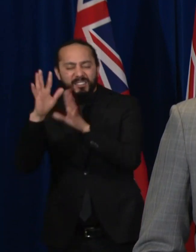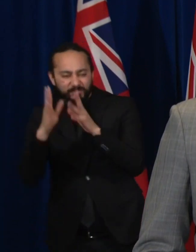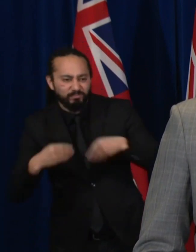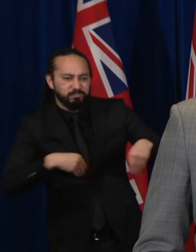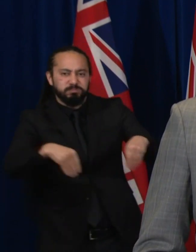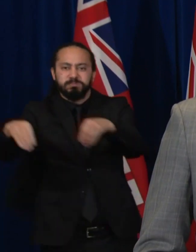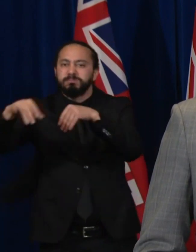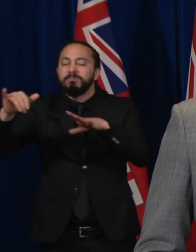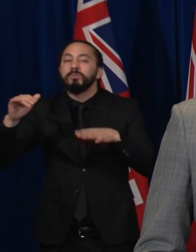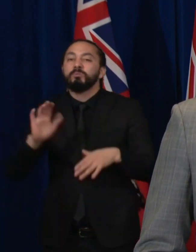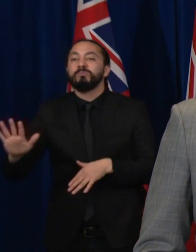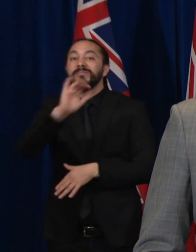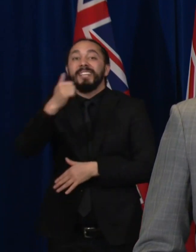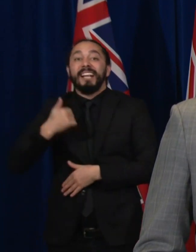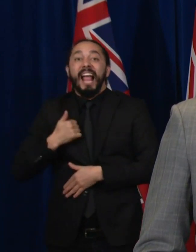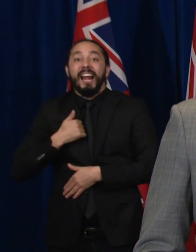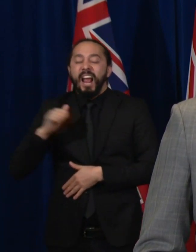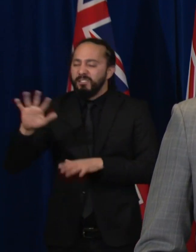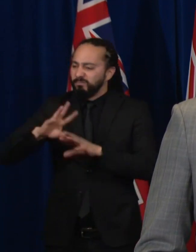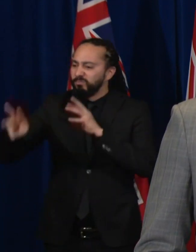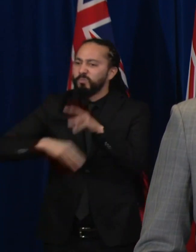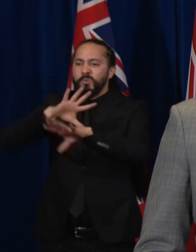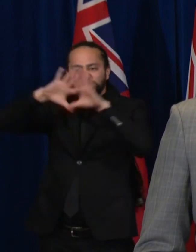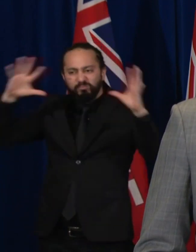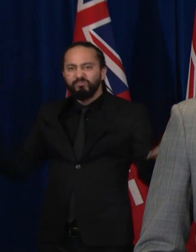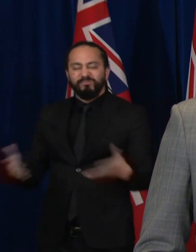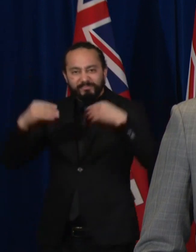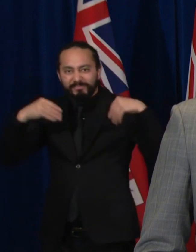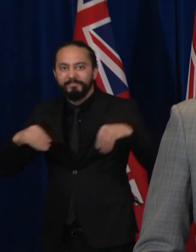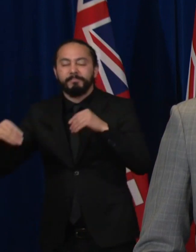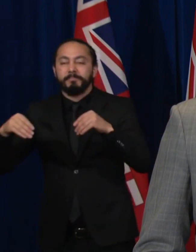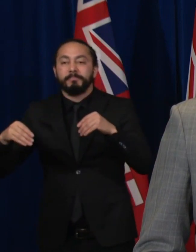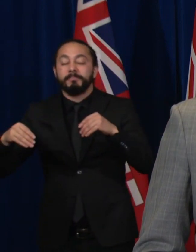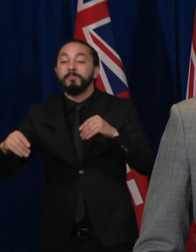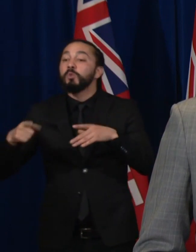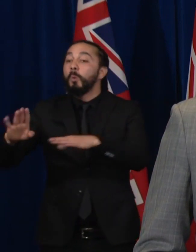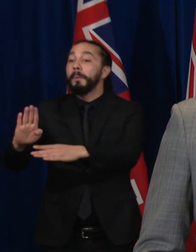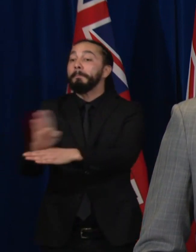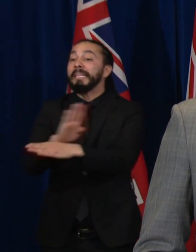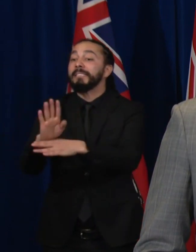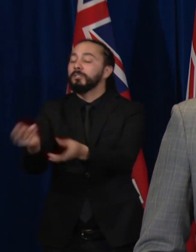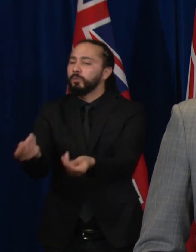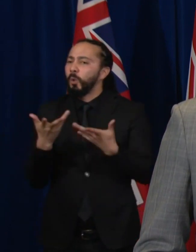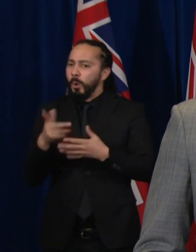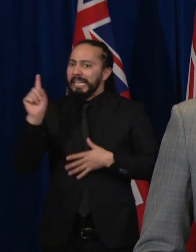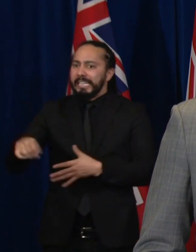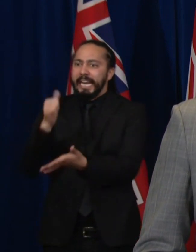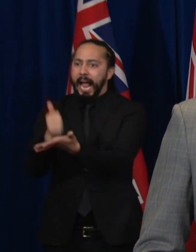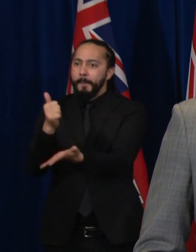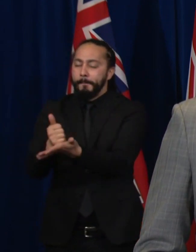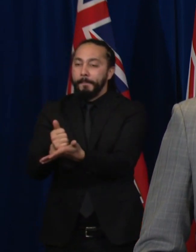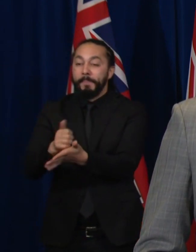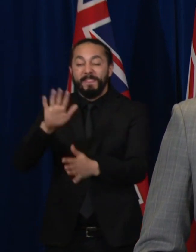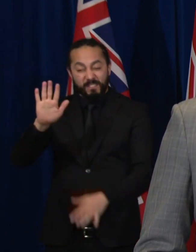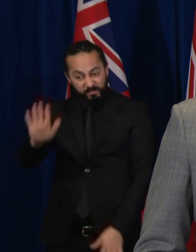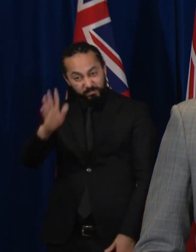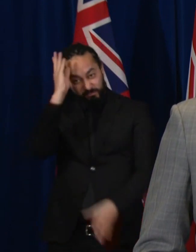businesses tell us they need help We are met on a great battle field of that war. bracing this storm, and Ontario is your partner. We have come to dedicate a portion of it, We depend on small